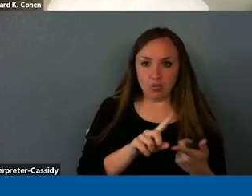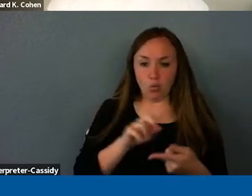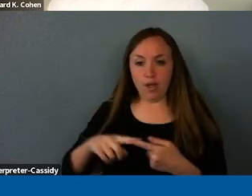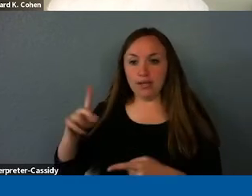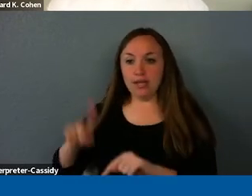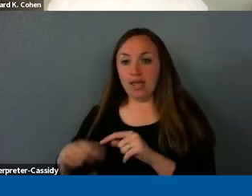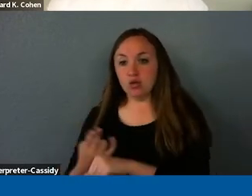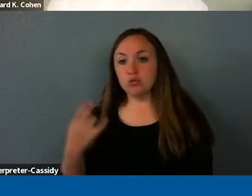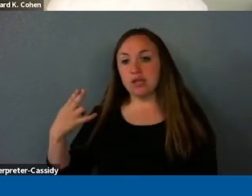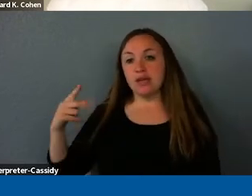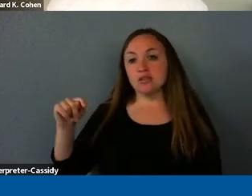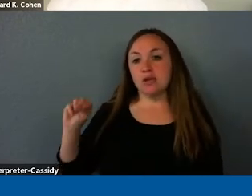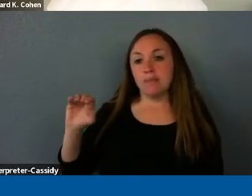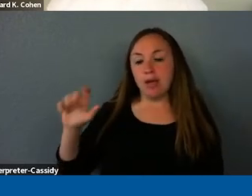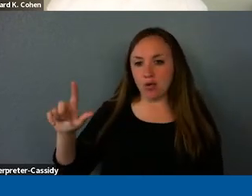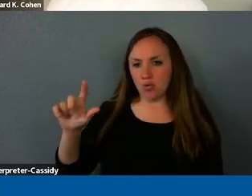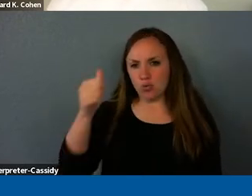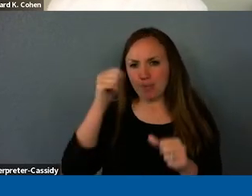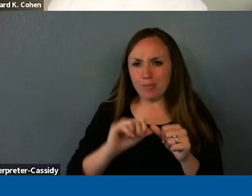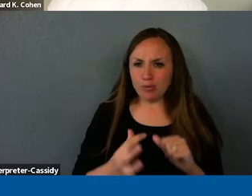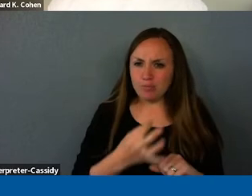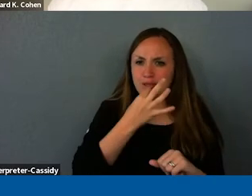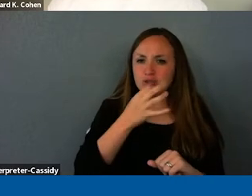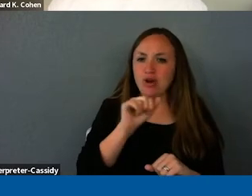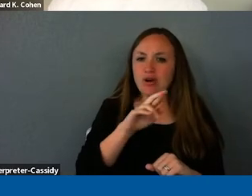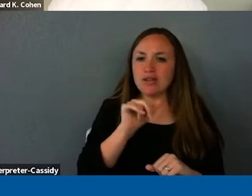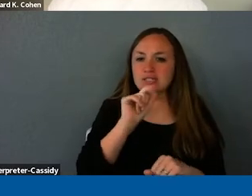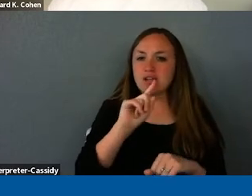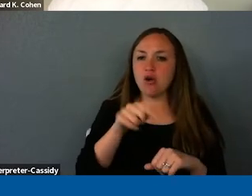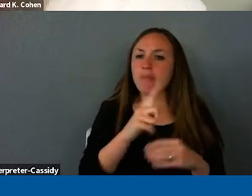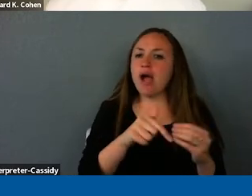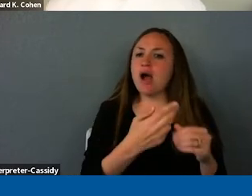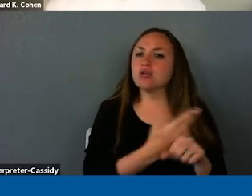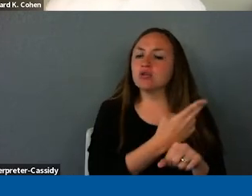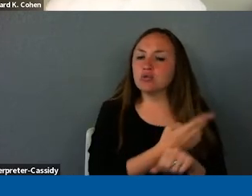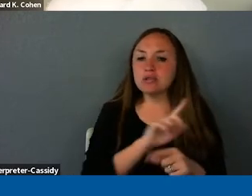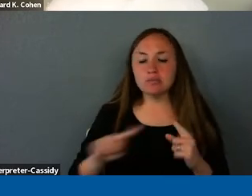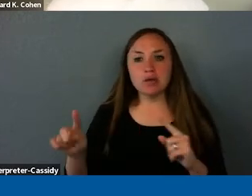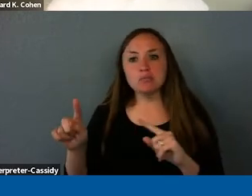And remember, mastering ARIA is not just about how you use it but, more importantly, when not to use it.